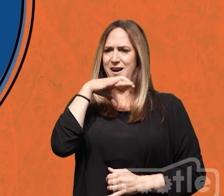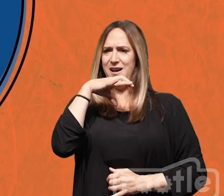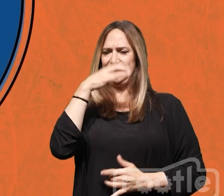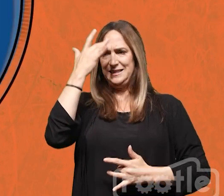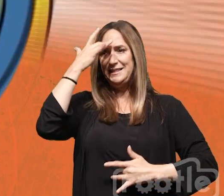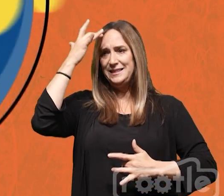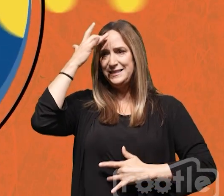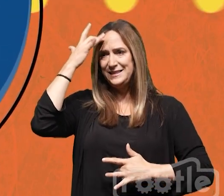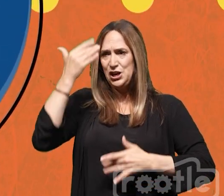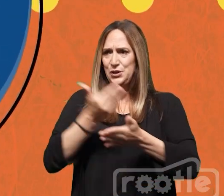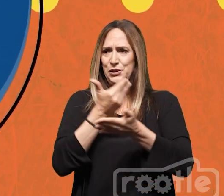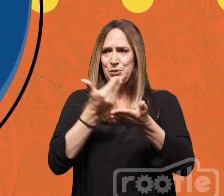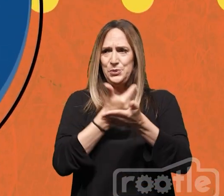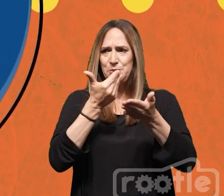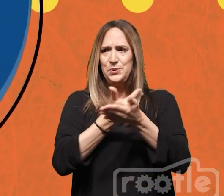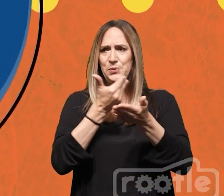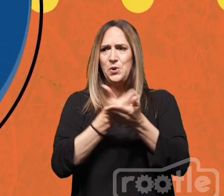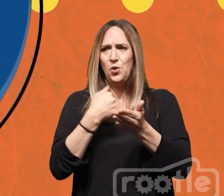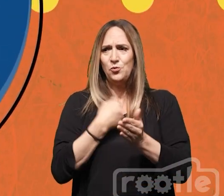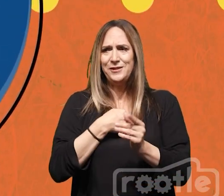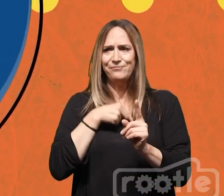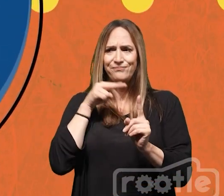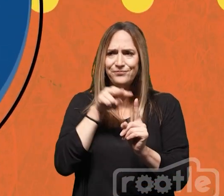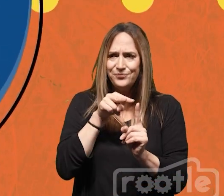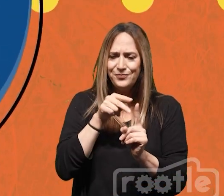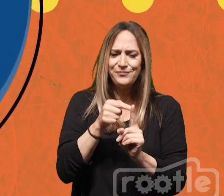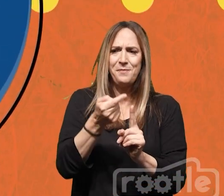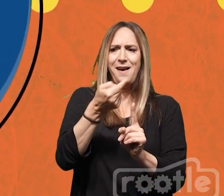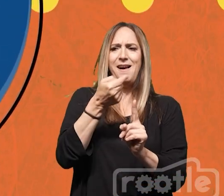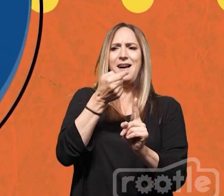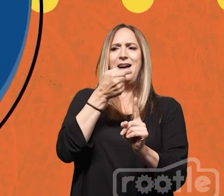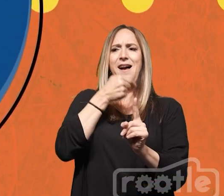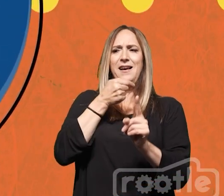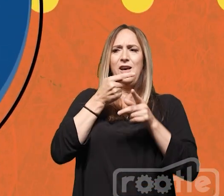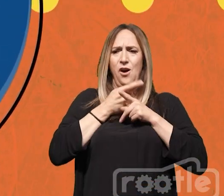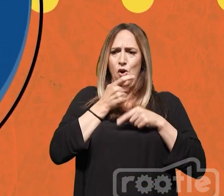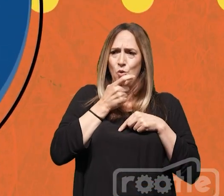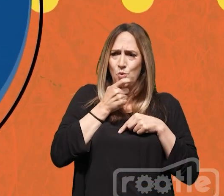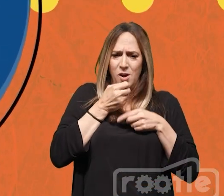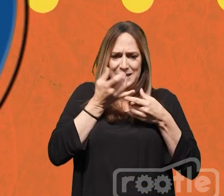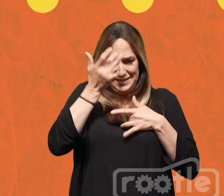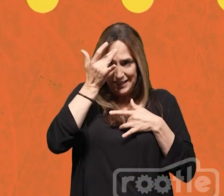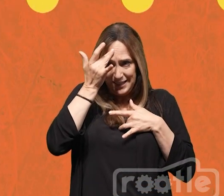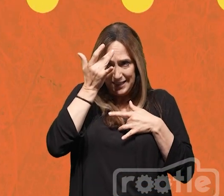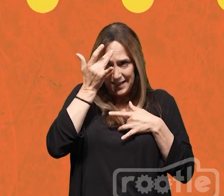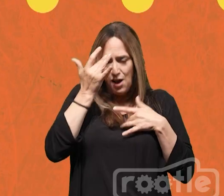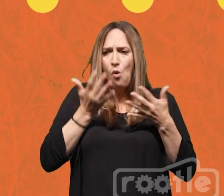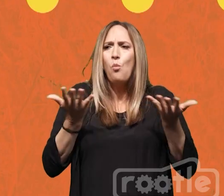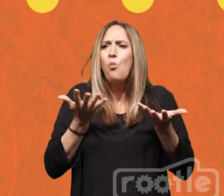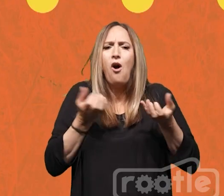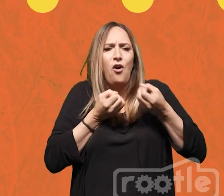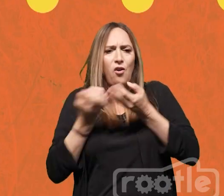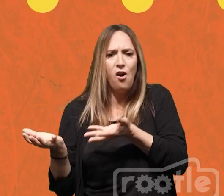we don't usually see, we work backwards and investigate who is sick right now and who or what made that person sick.